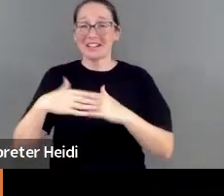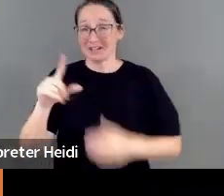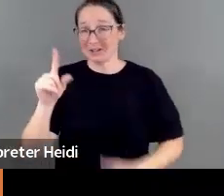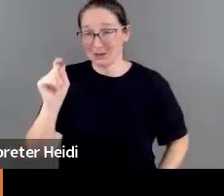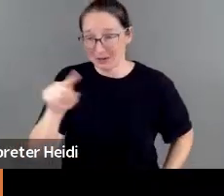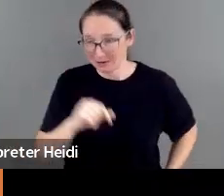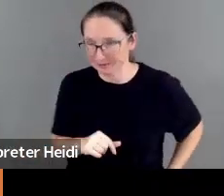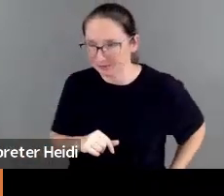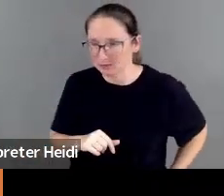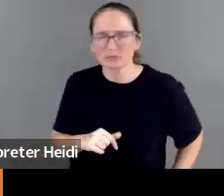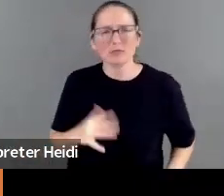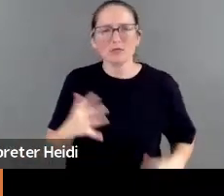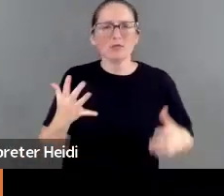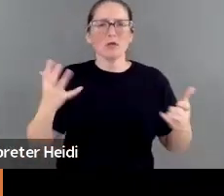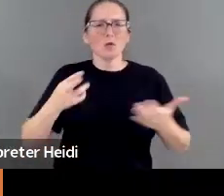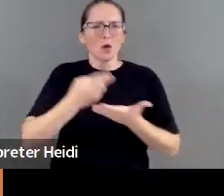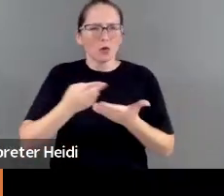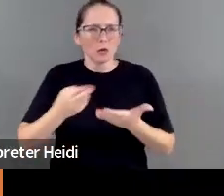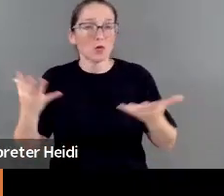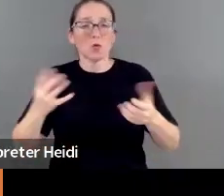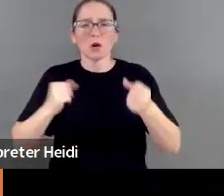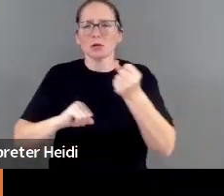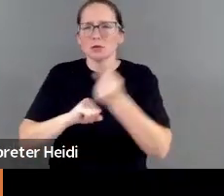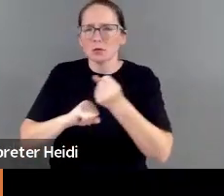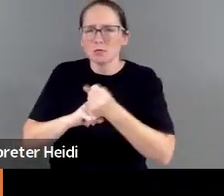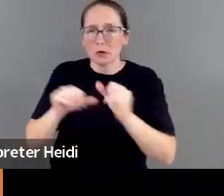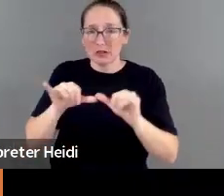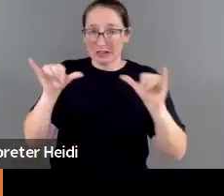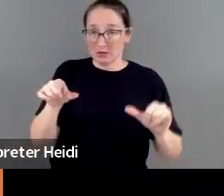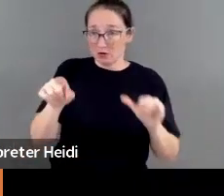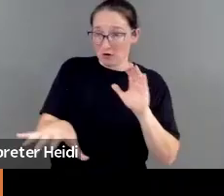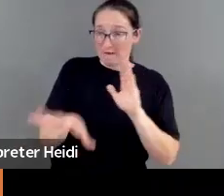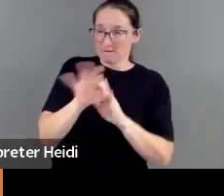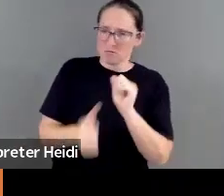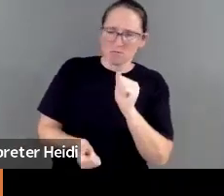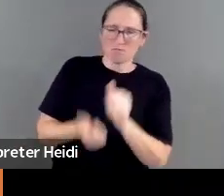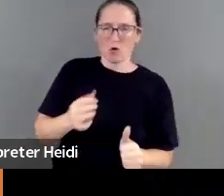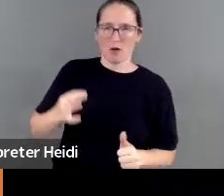see that trickle down in the ways in which people are able to access medication Casa